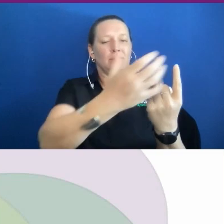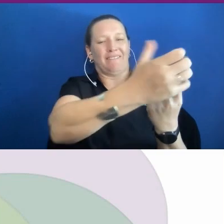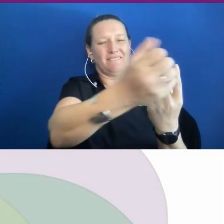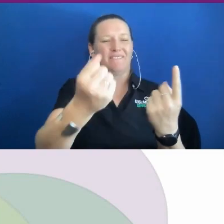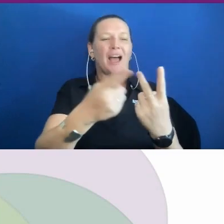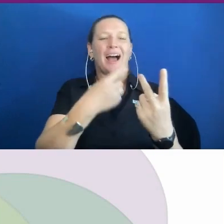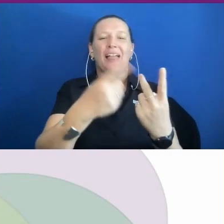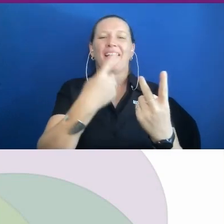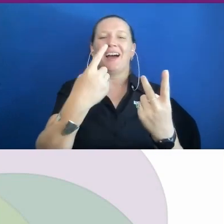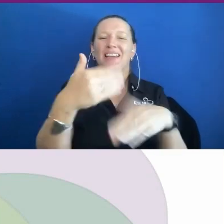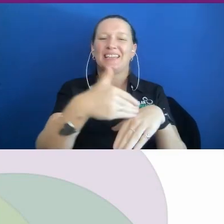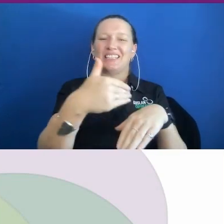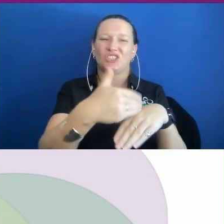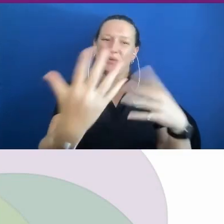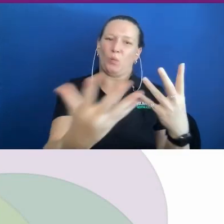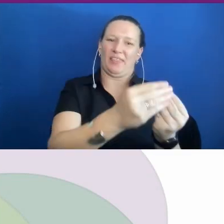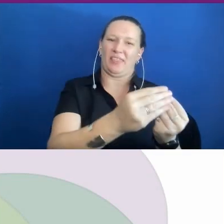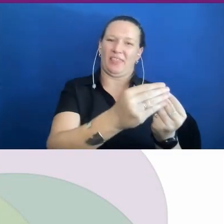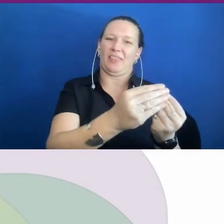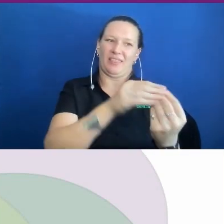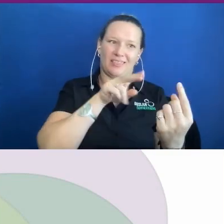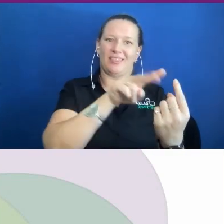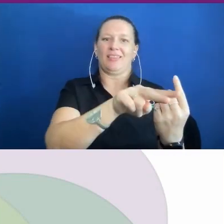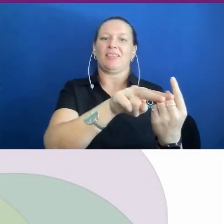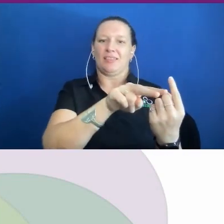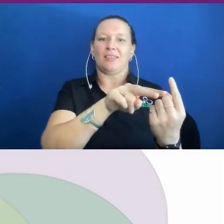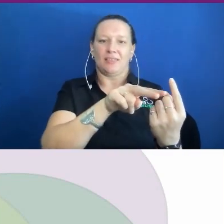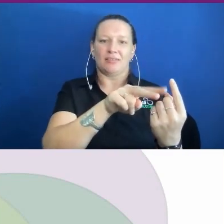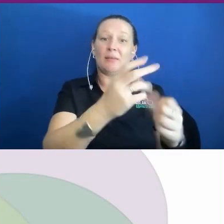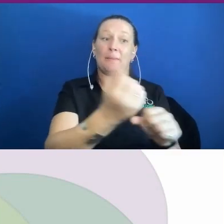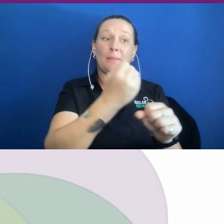always co-occurring with another speech diagnosis which made children more difficult to understand.